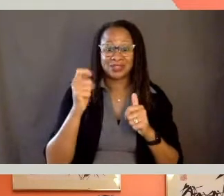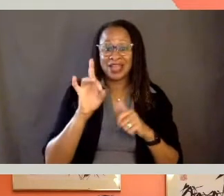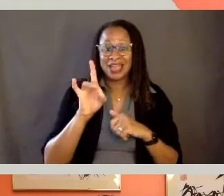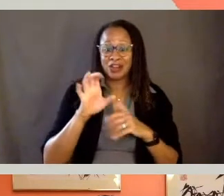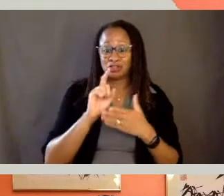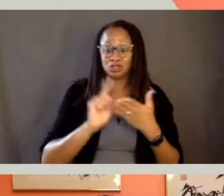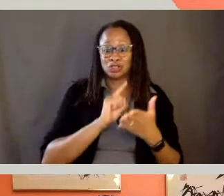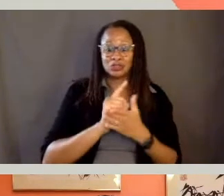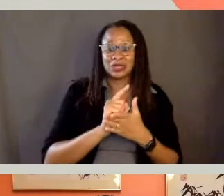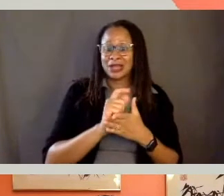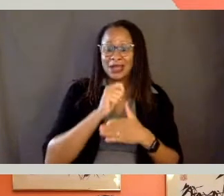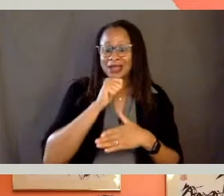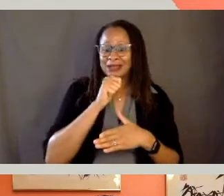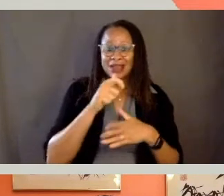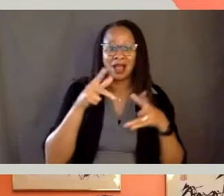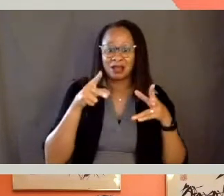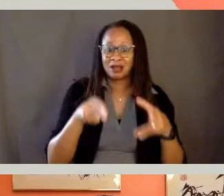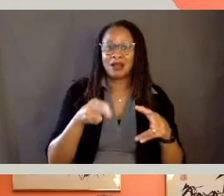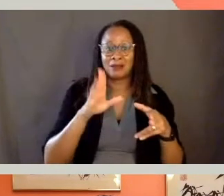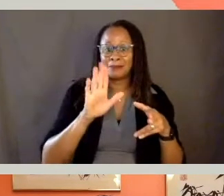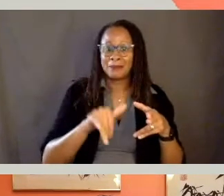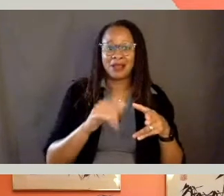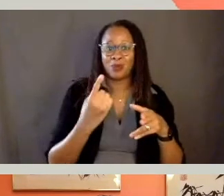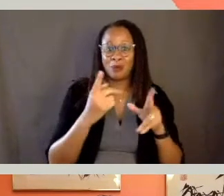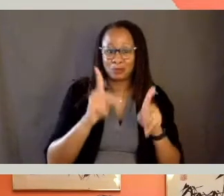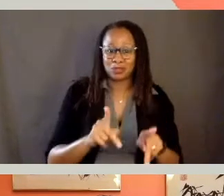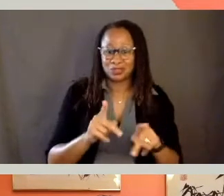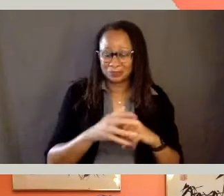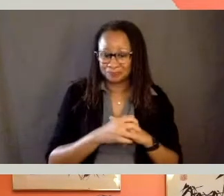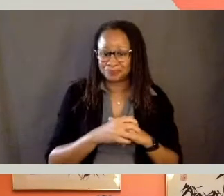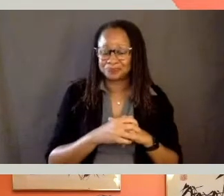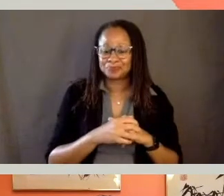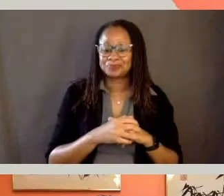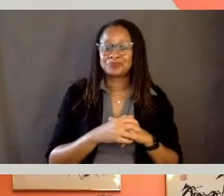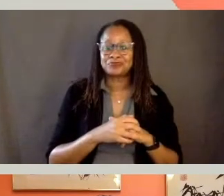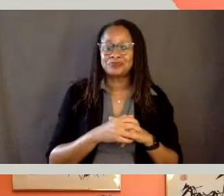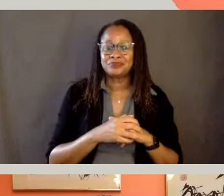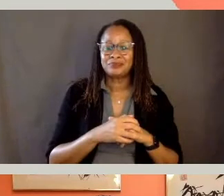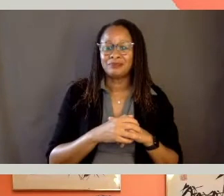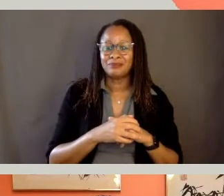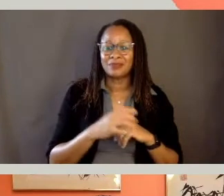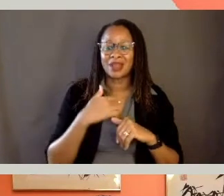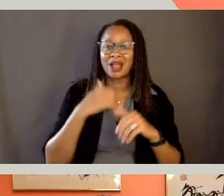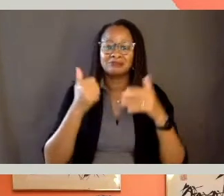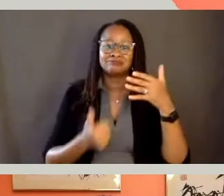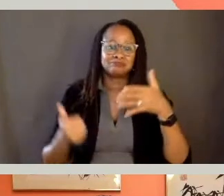we're not gonna be cut by one person, you know, I was made full editor.